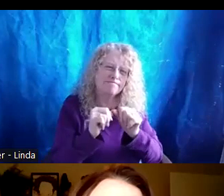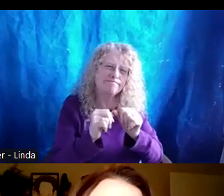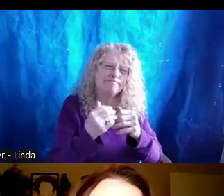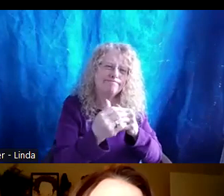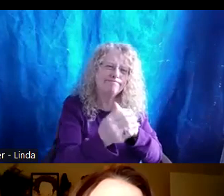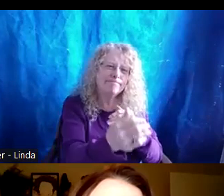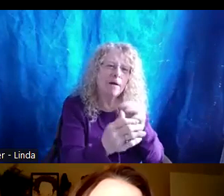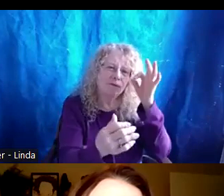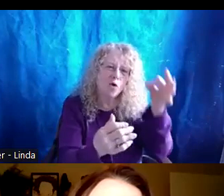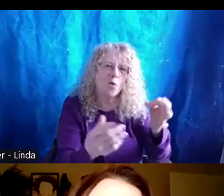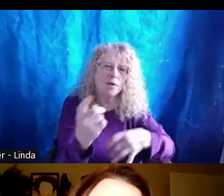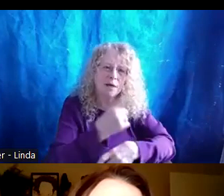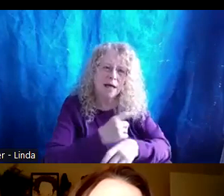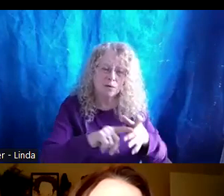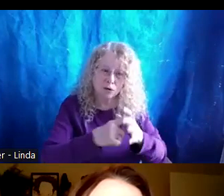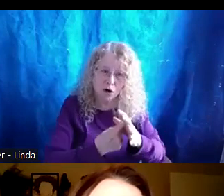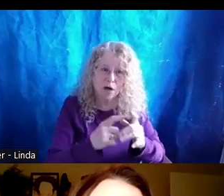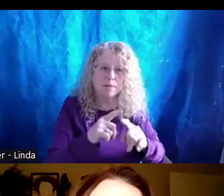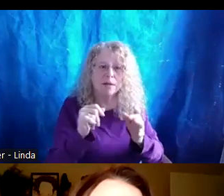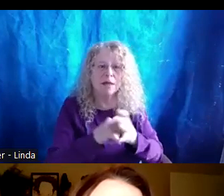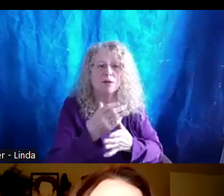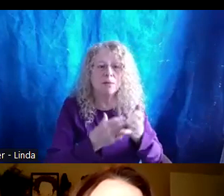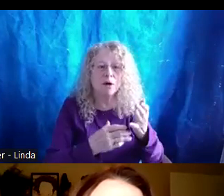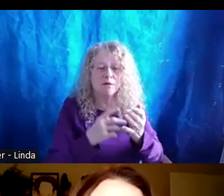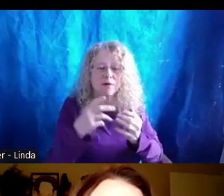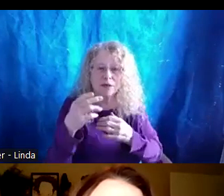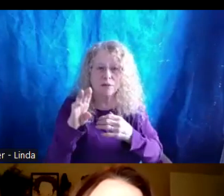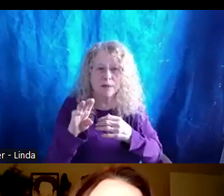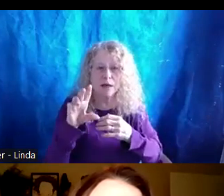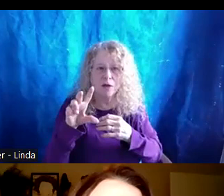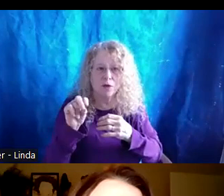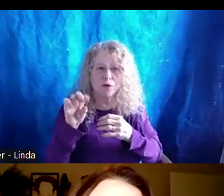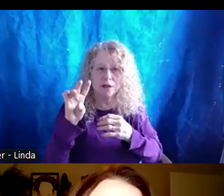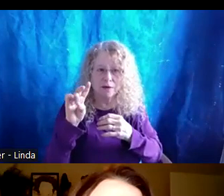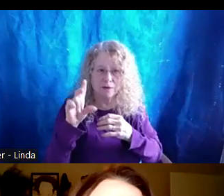THAT WAS ANOTHER PART OF HOUSE BILL 3073 THAT WENT THROUGH IN THE 21 SESSION.